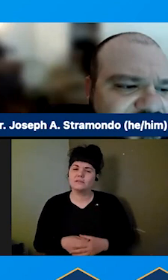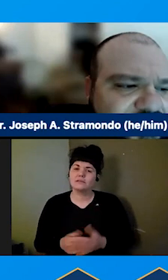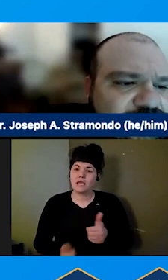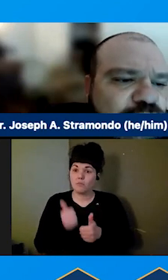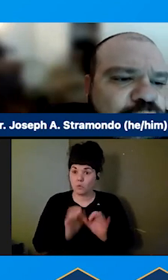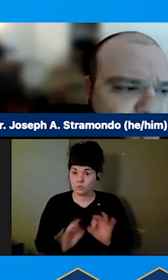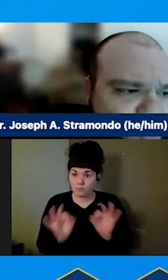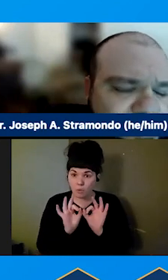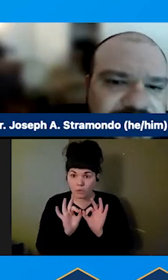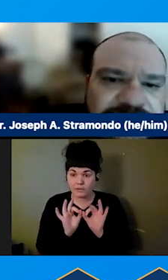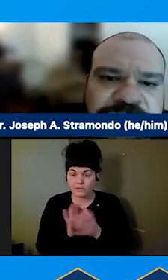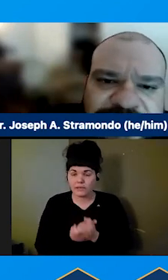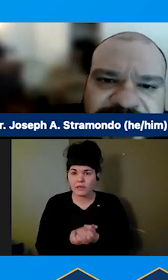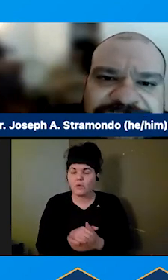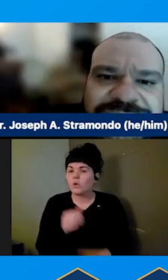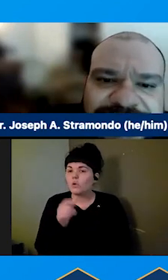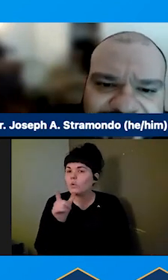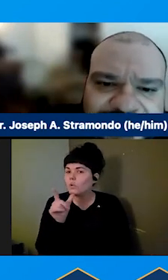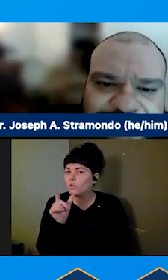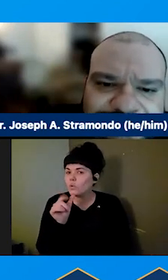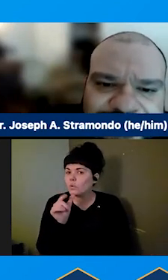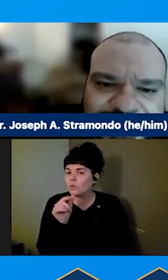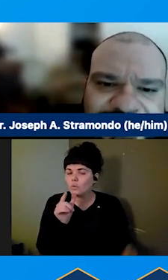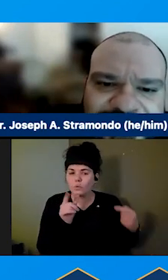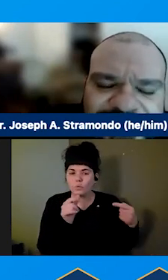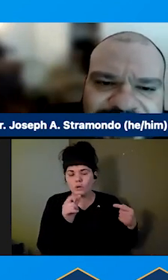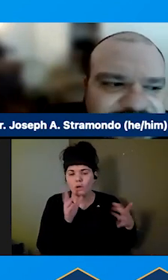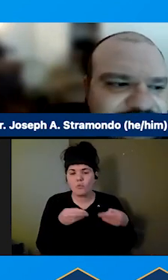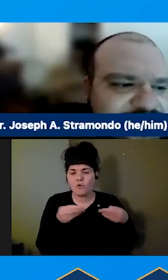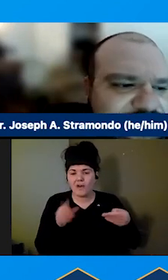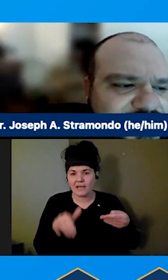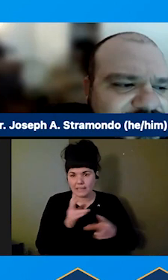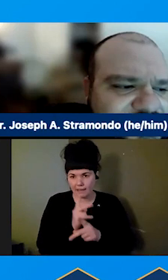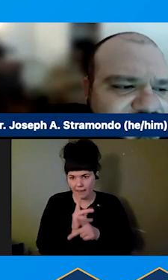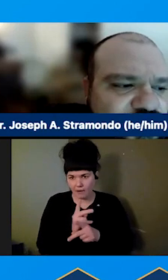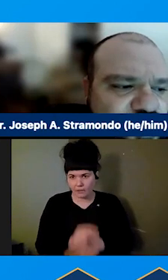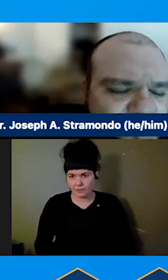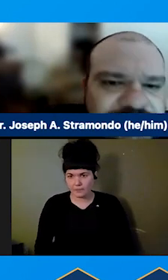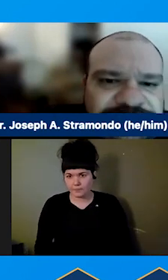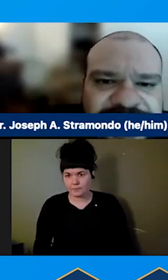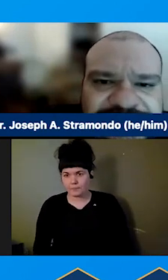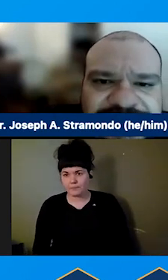Most importantly, I think who provides that care. Okay. And the reason why I think who